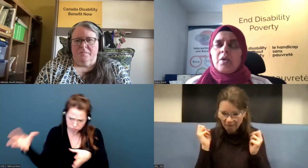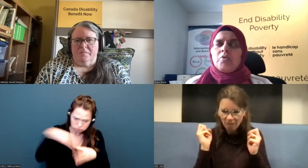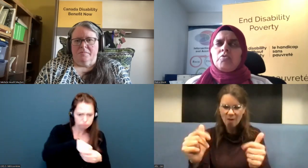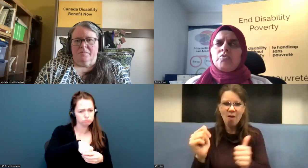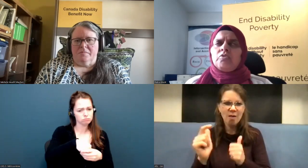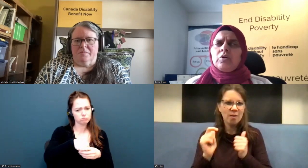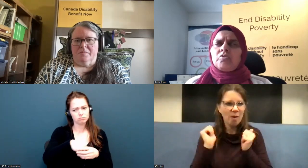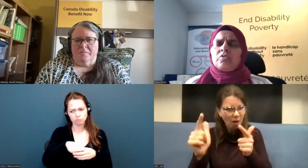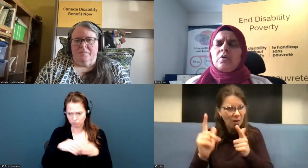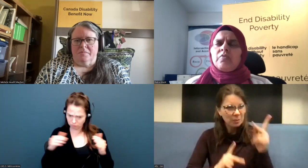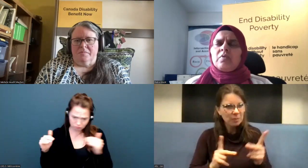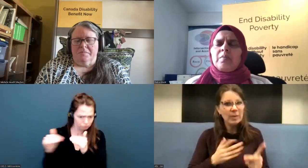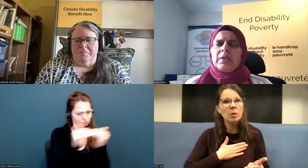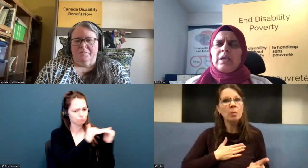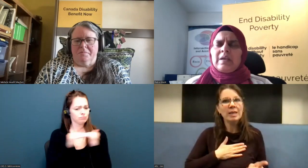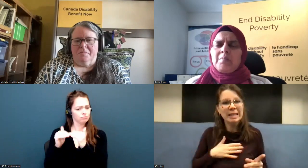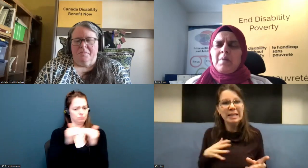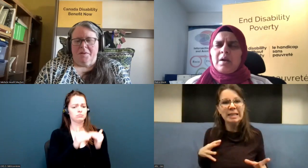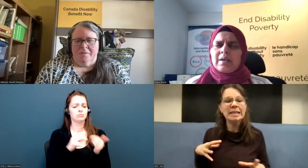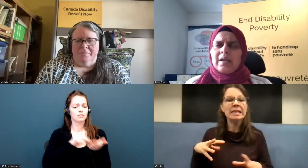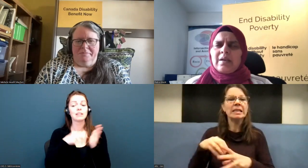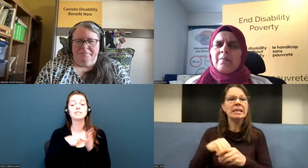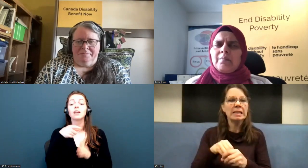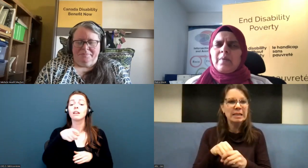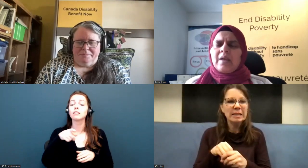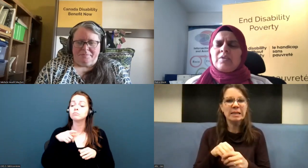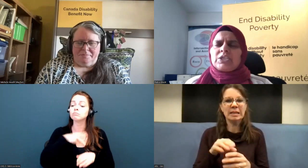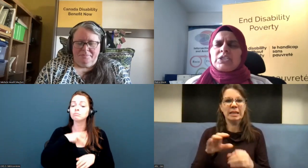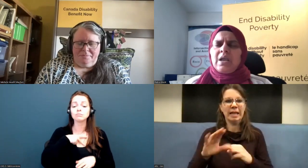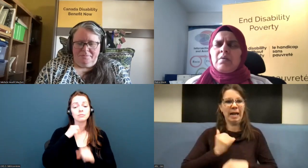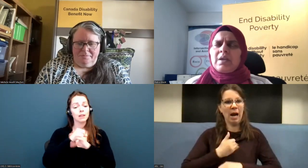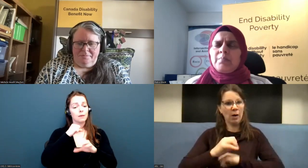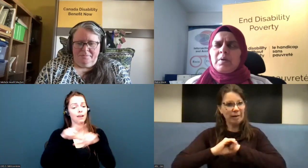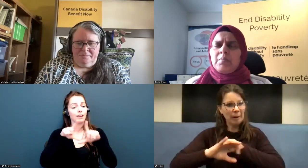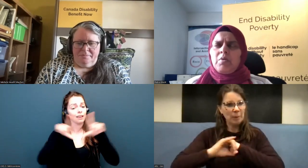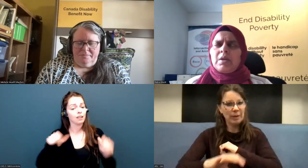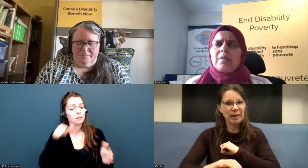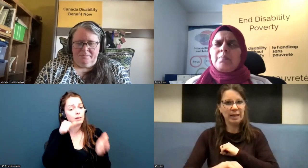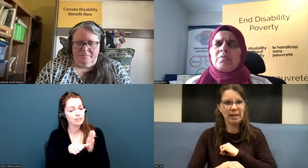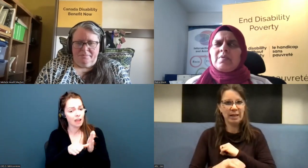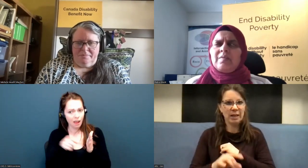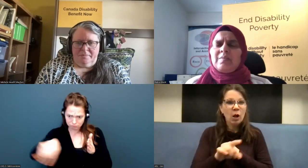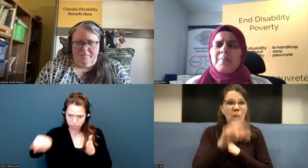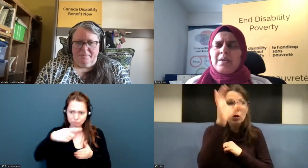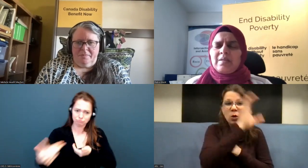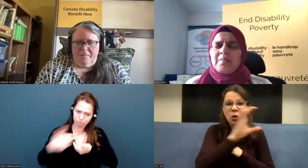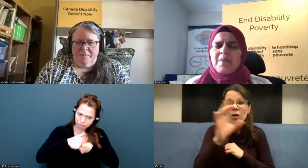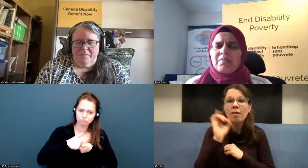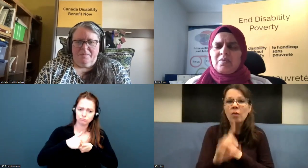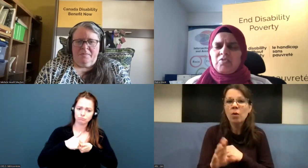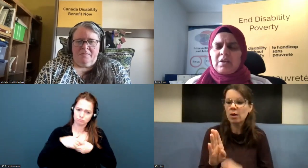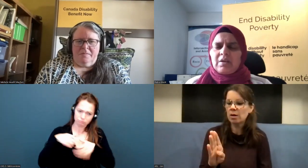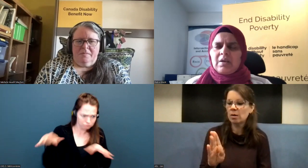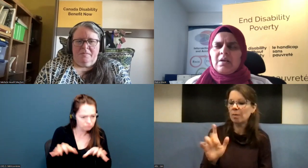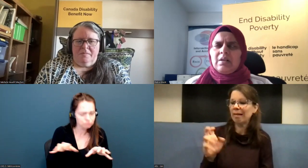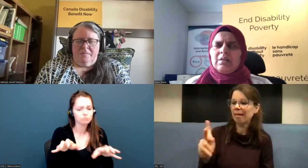SEARCH FOR THE BLEAK MARKET AND SHARE IT AND PROMOTE IT AND PARTICIPATE IN THE MESSAGING.